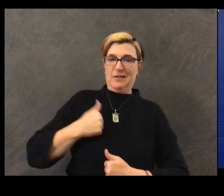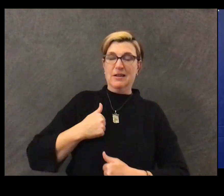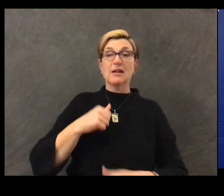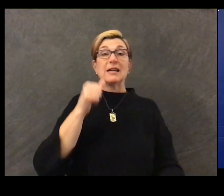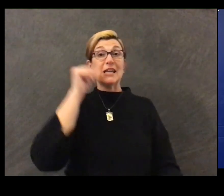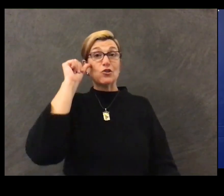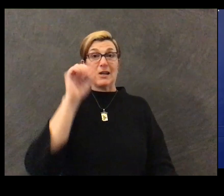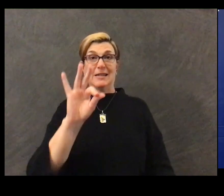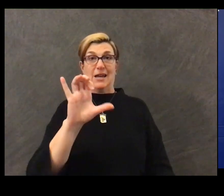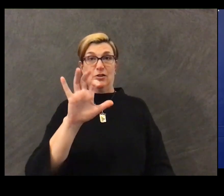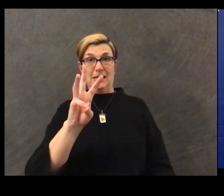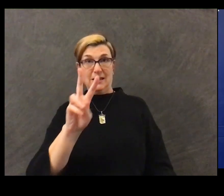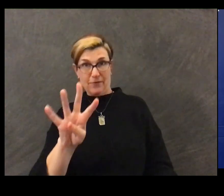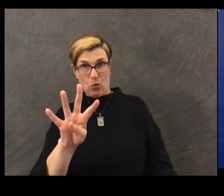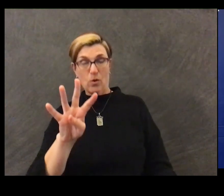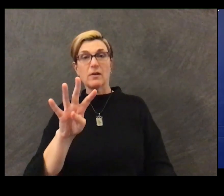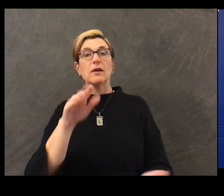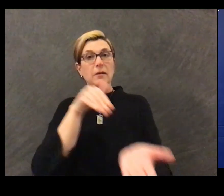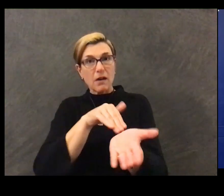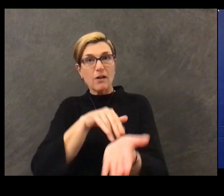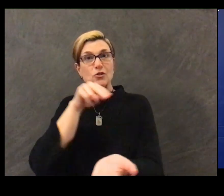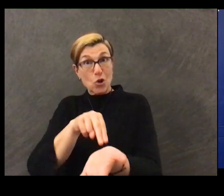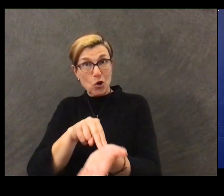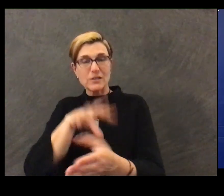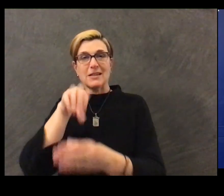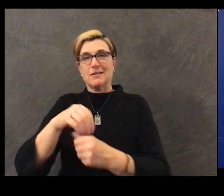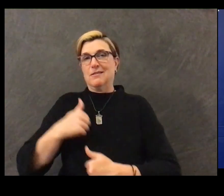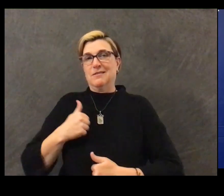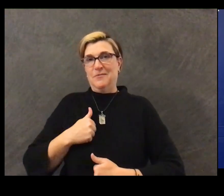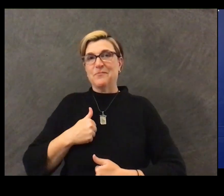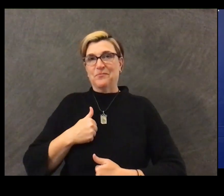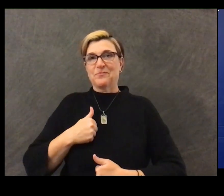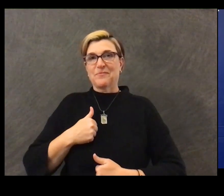medical professionals in the uniform of the United States working in 17